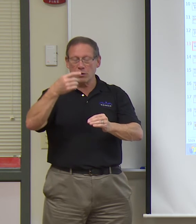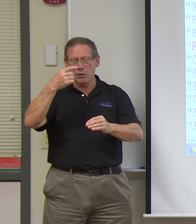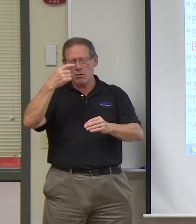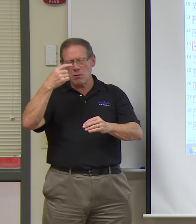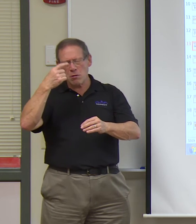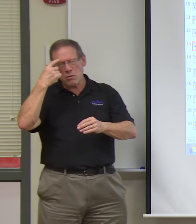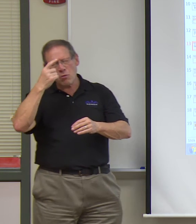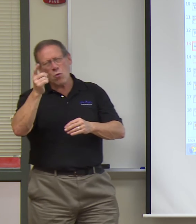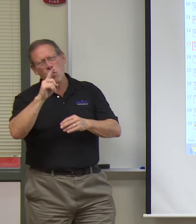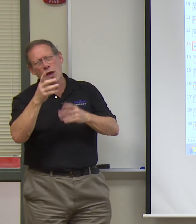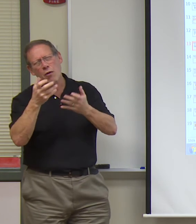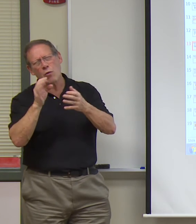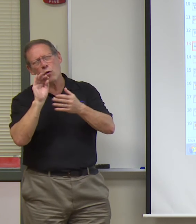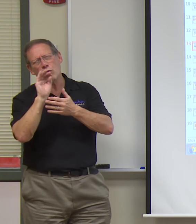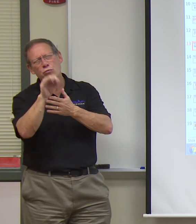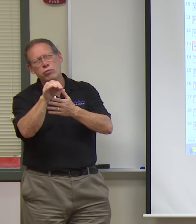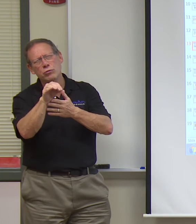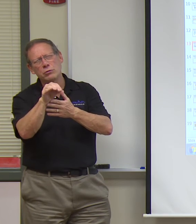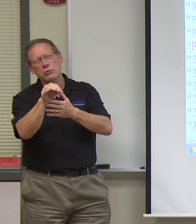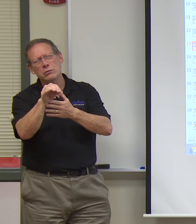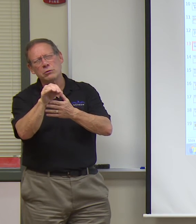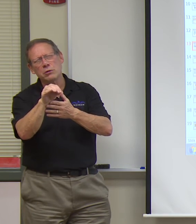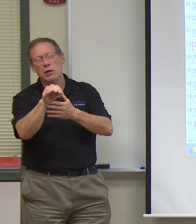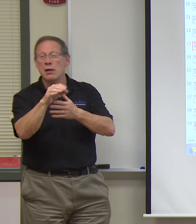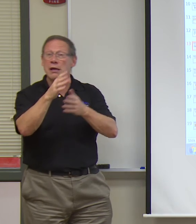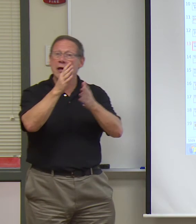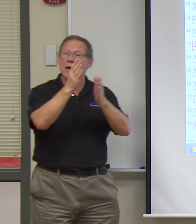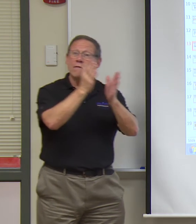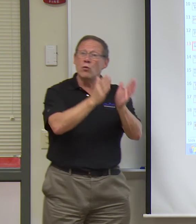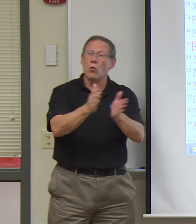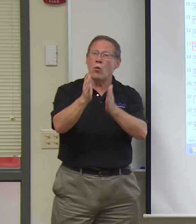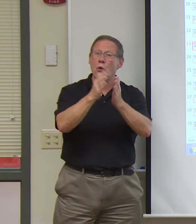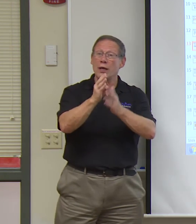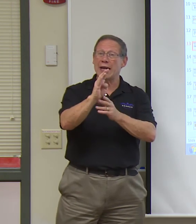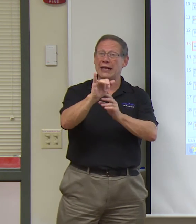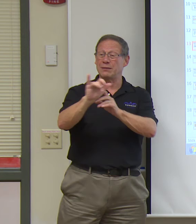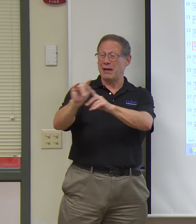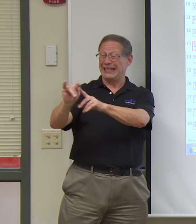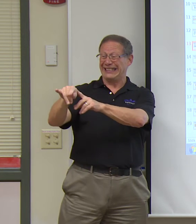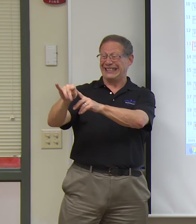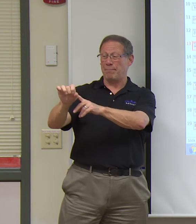The other thing about organizing it by type is that you're less tempted to name things